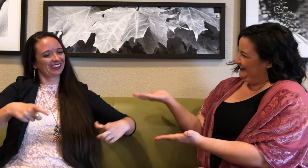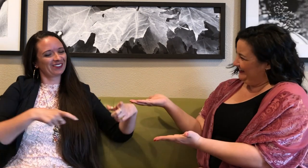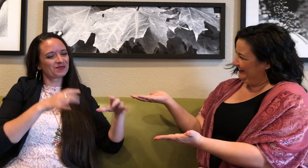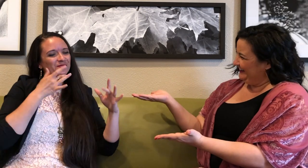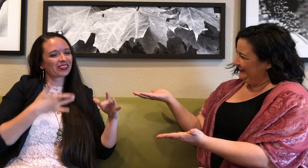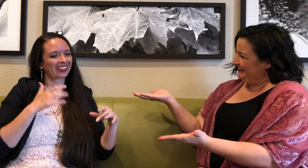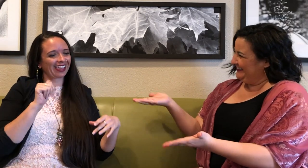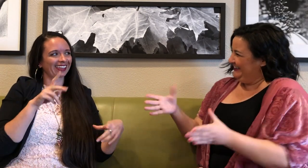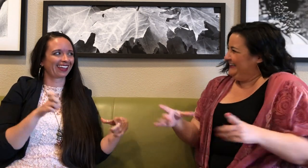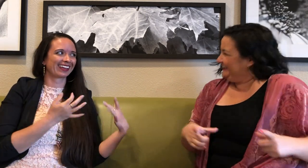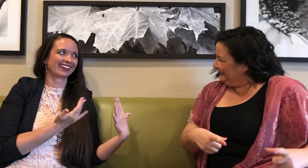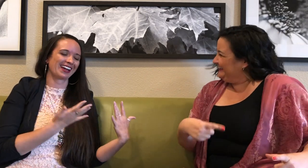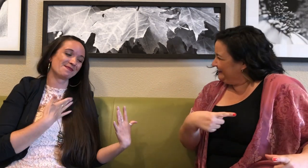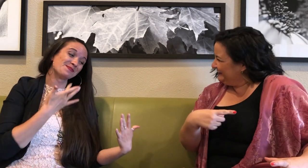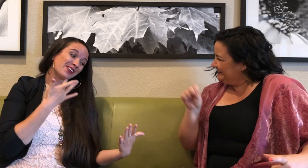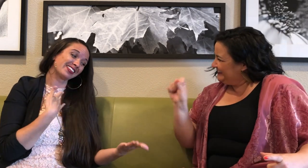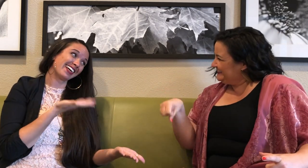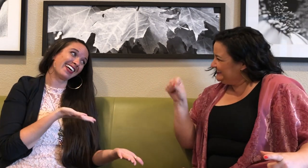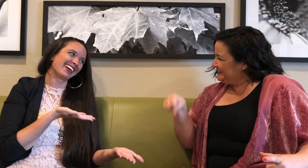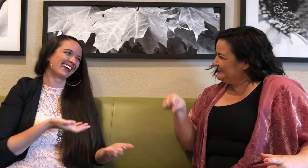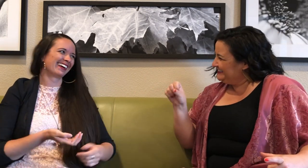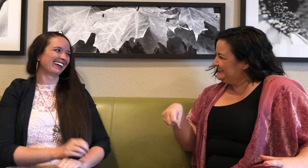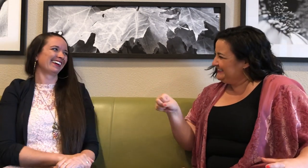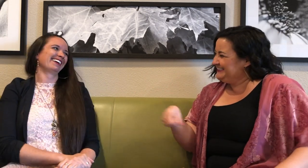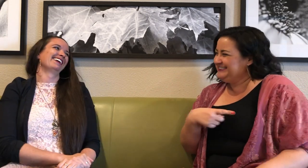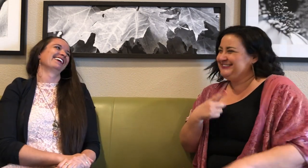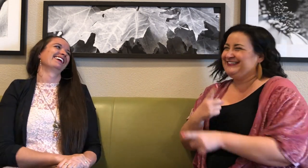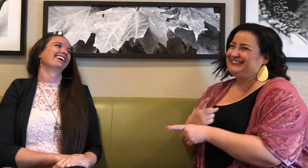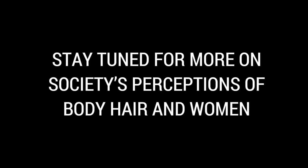I should make a birthday cake and celebrate. "Happy birthday!" -Yes, right!